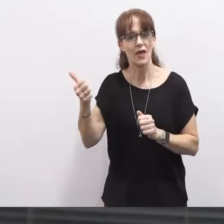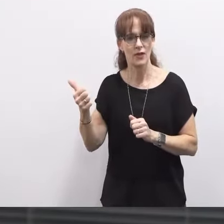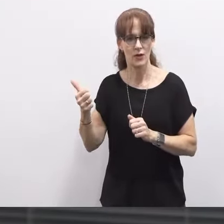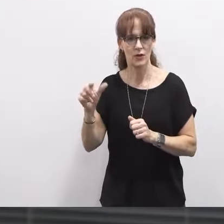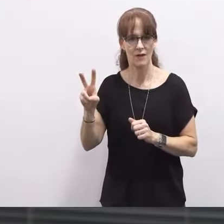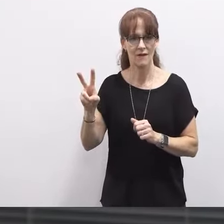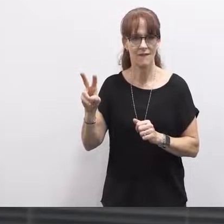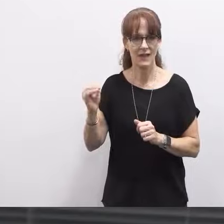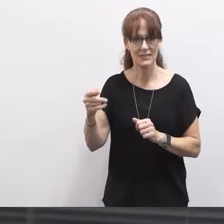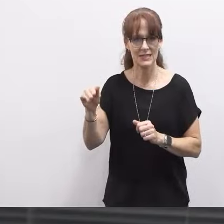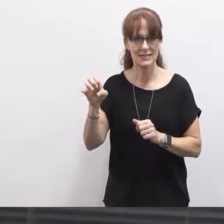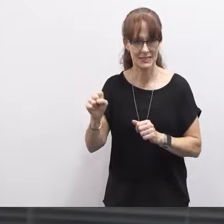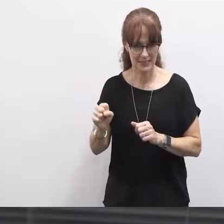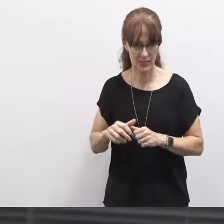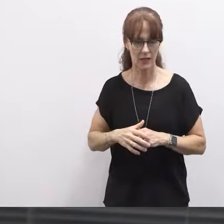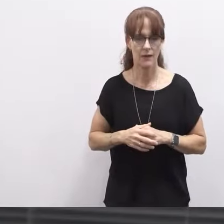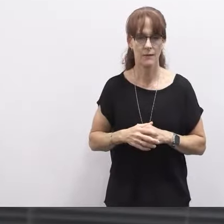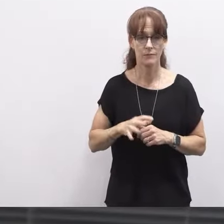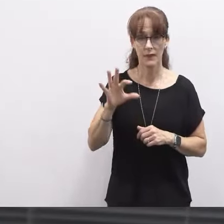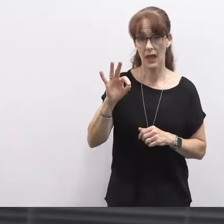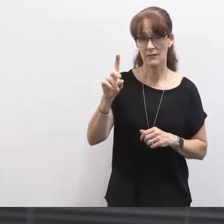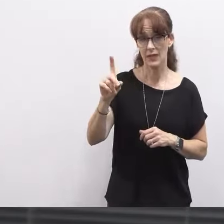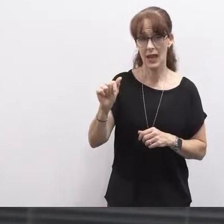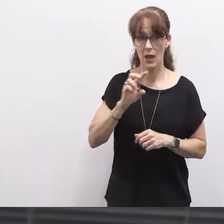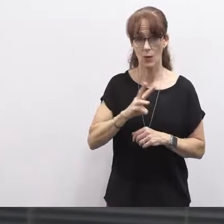Just to give you an example, the FDA's website, approximately,